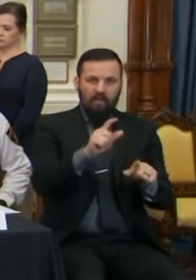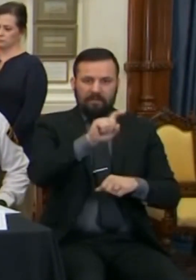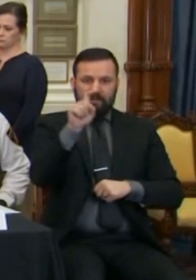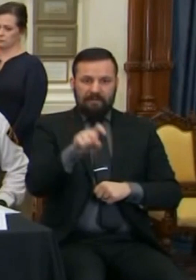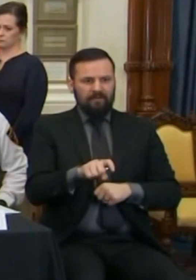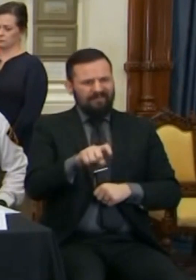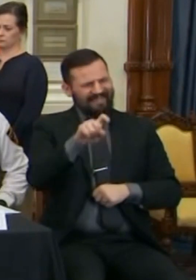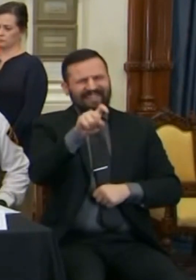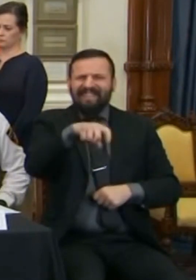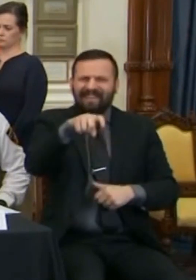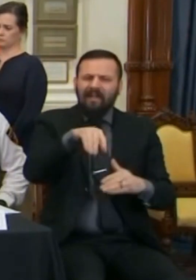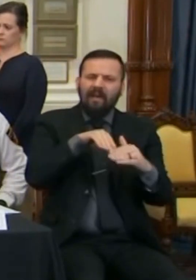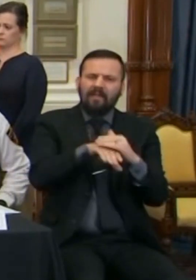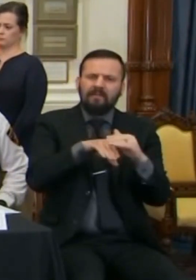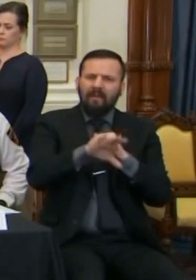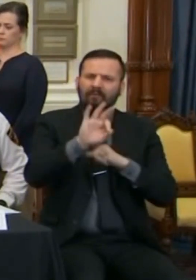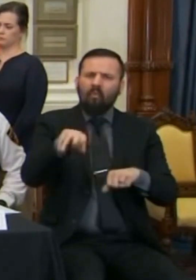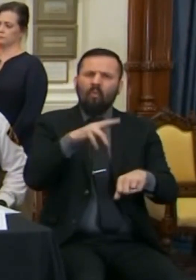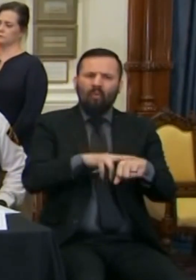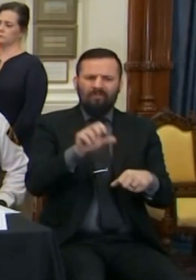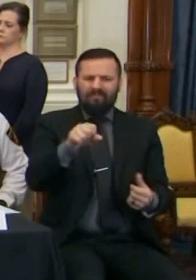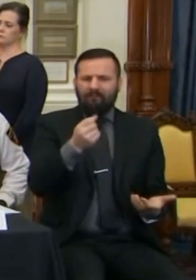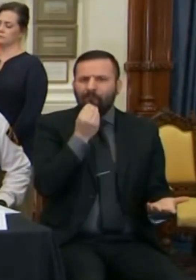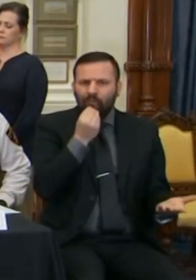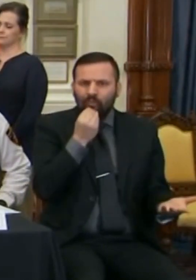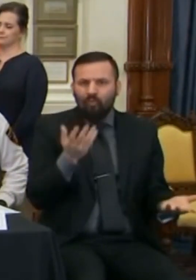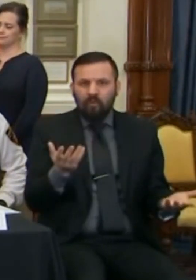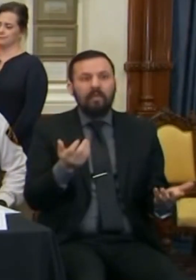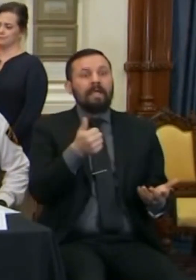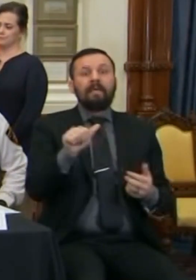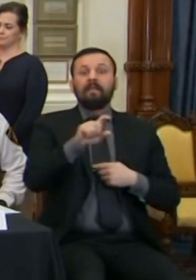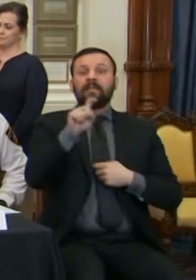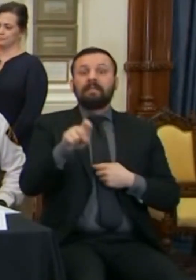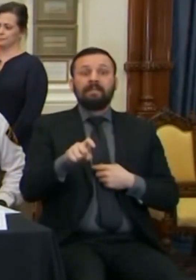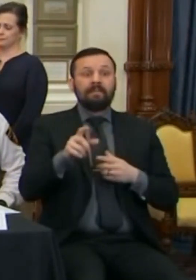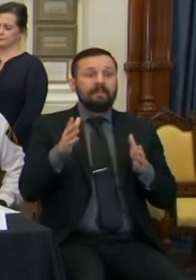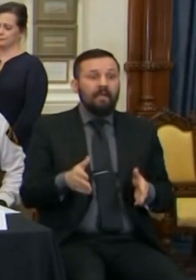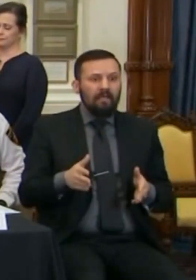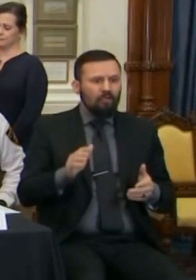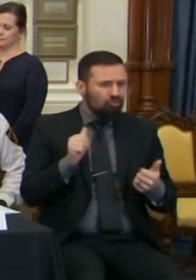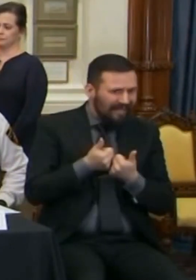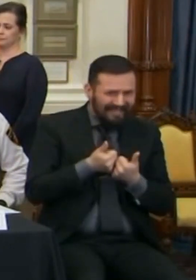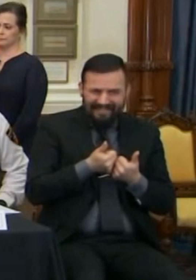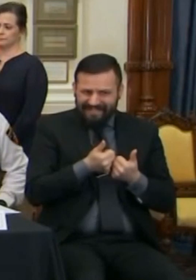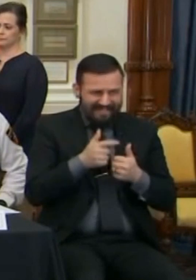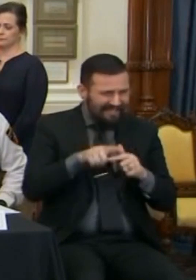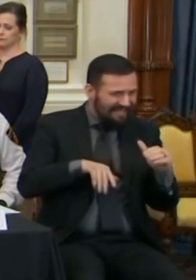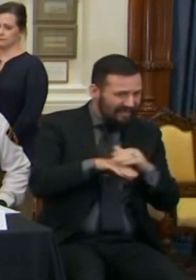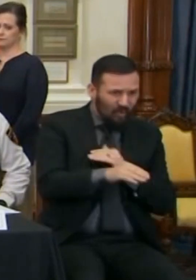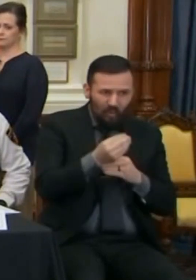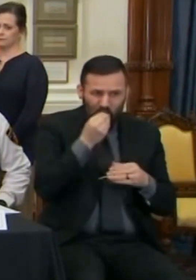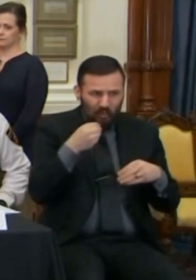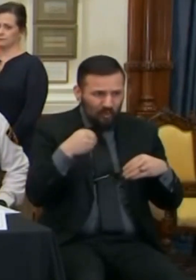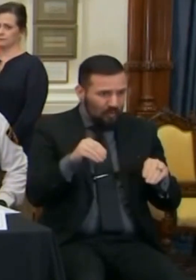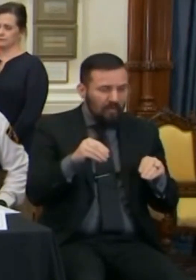now obviously as food if any Texans are having challenges getting food at grocery stores always remember the